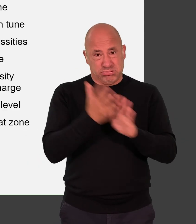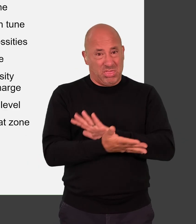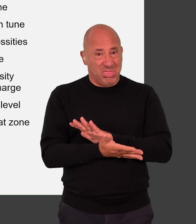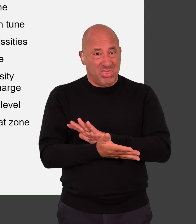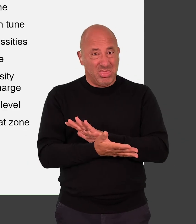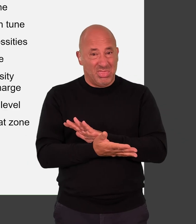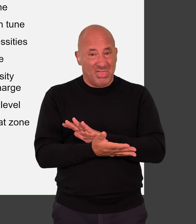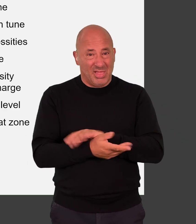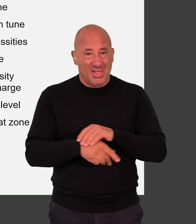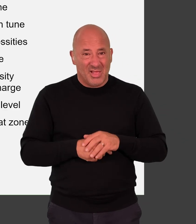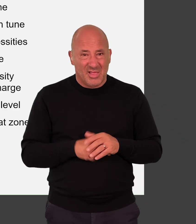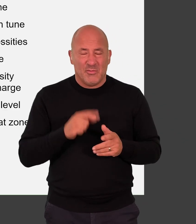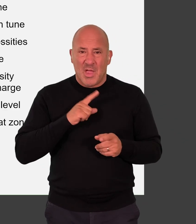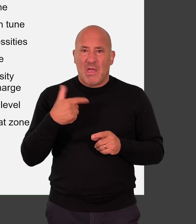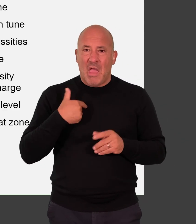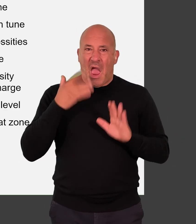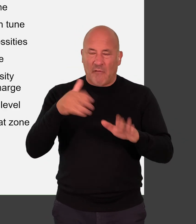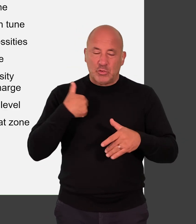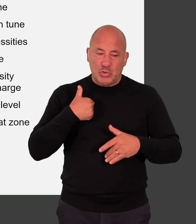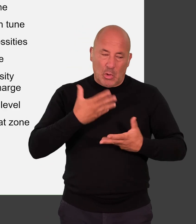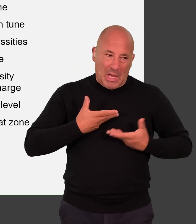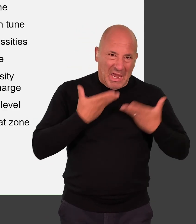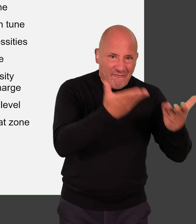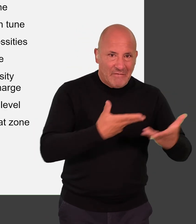When necessities include their obligations to others,